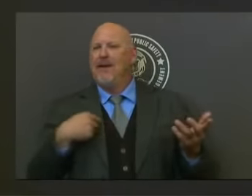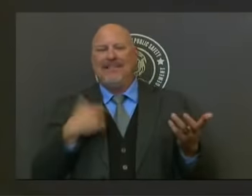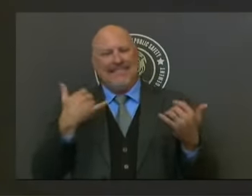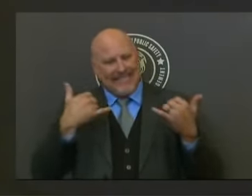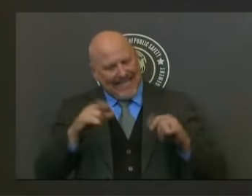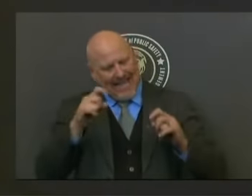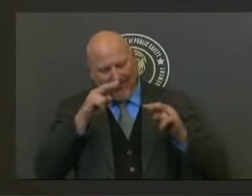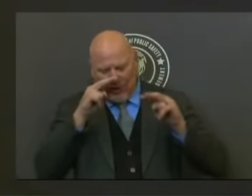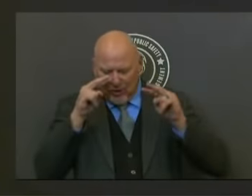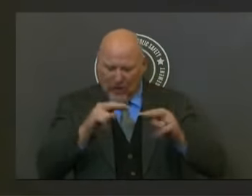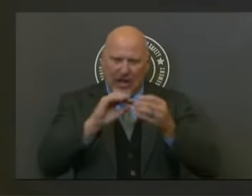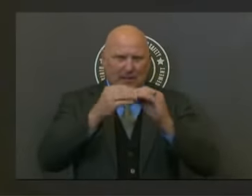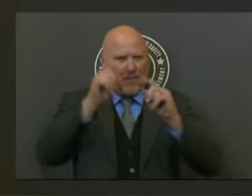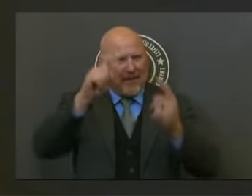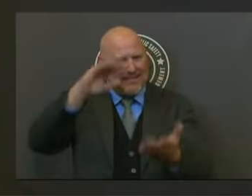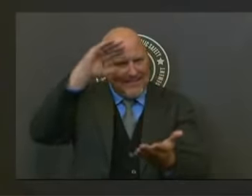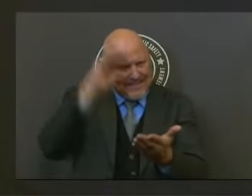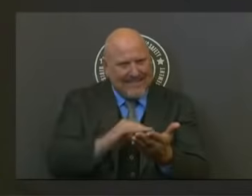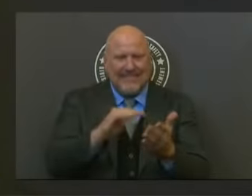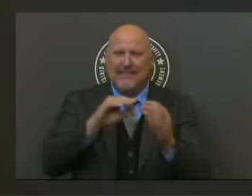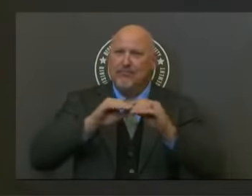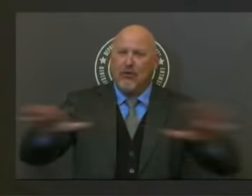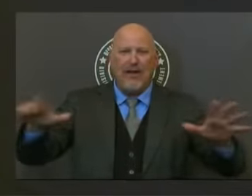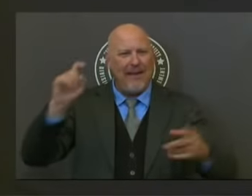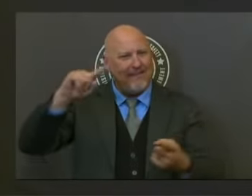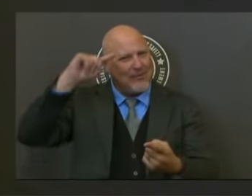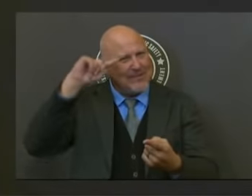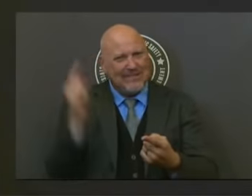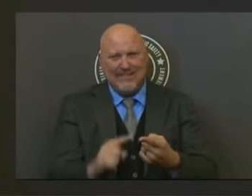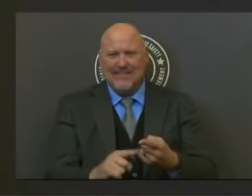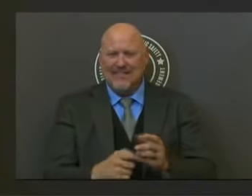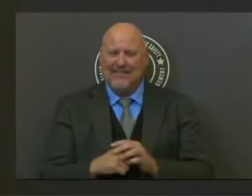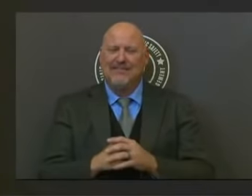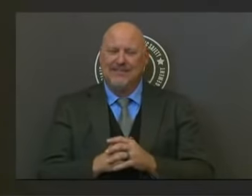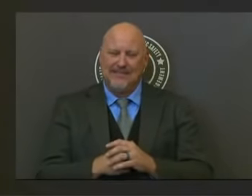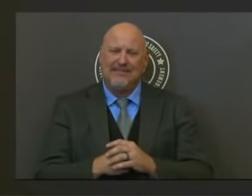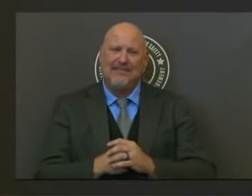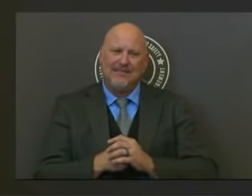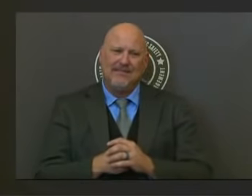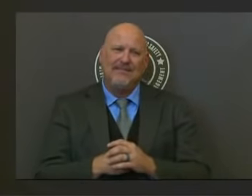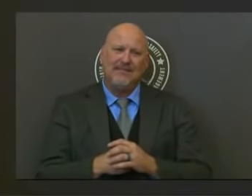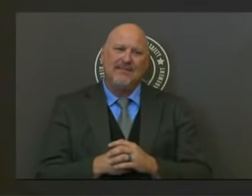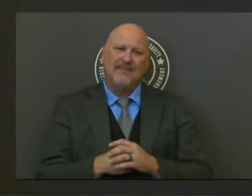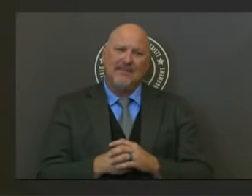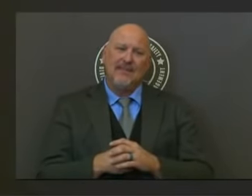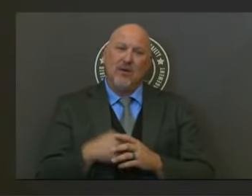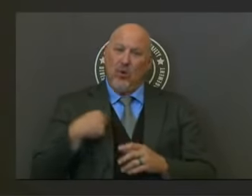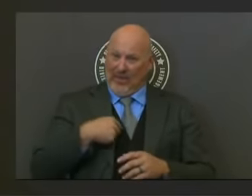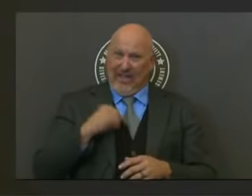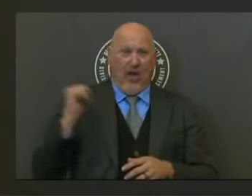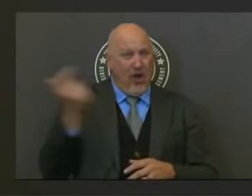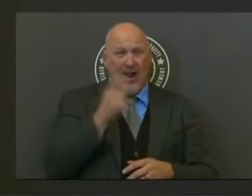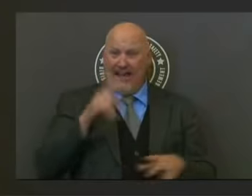again I'm sure we can do this is been mentioned by everybody with